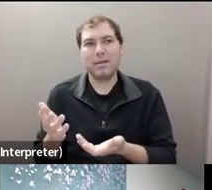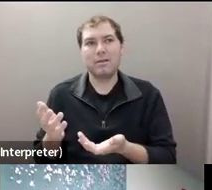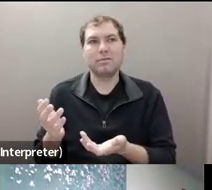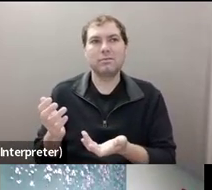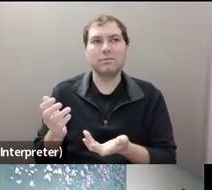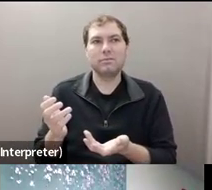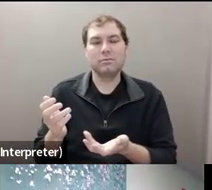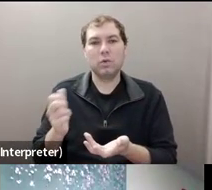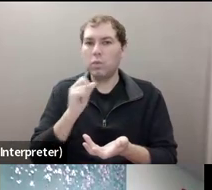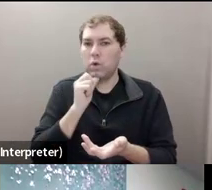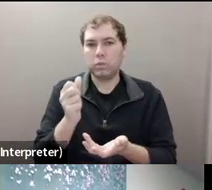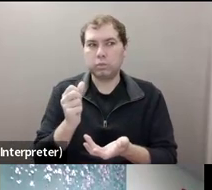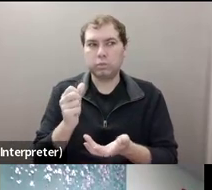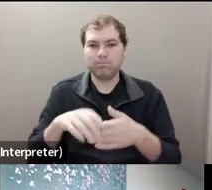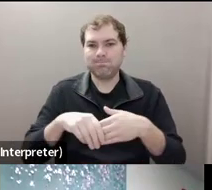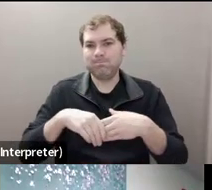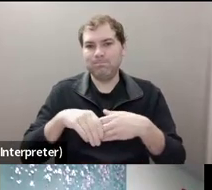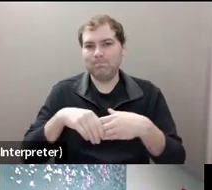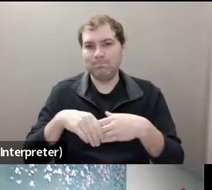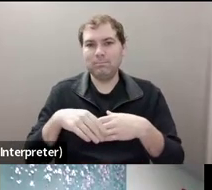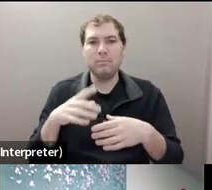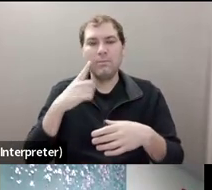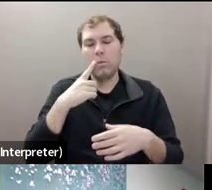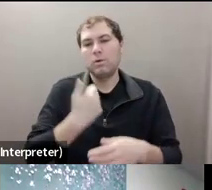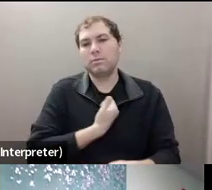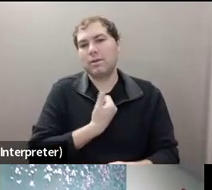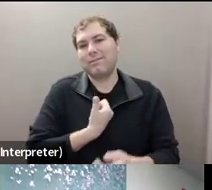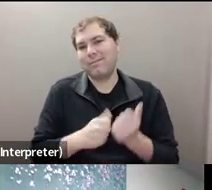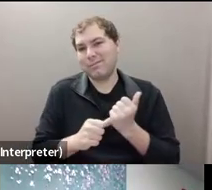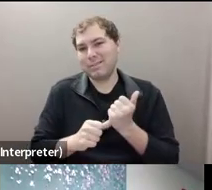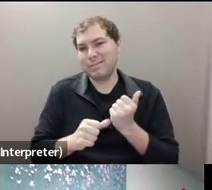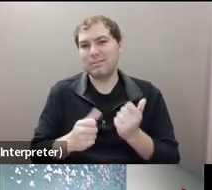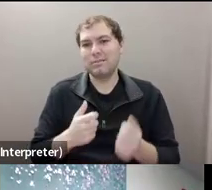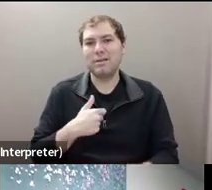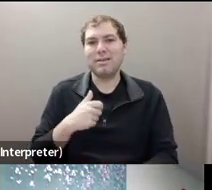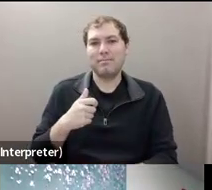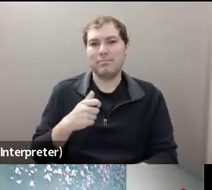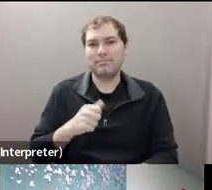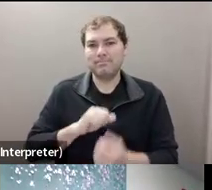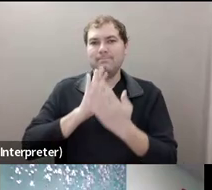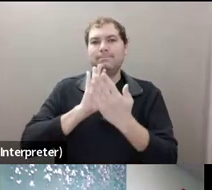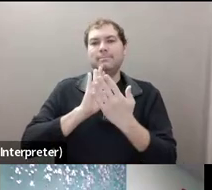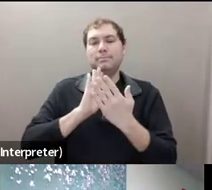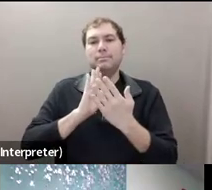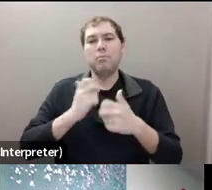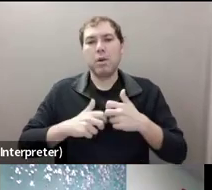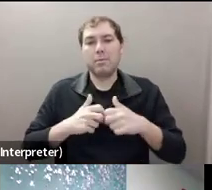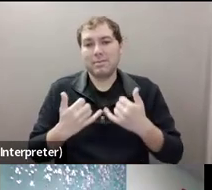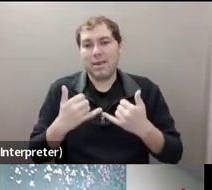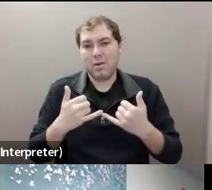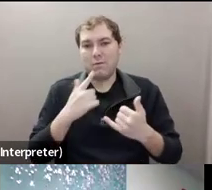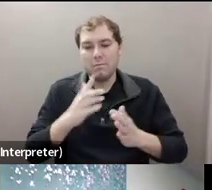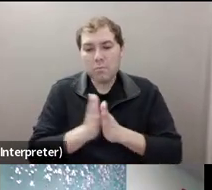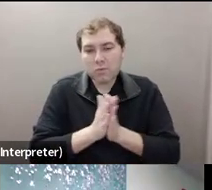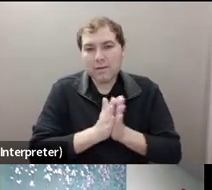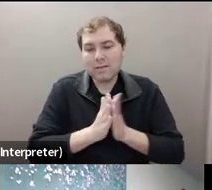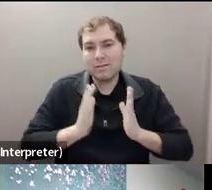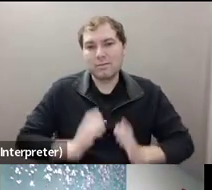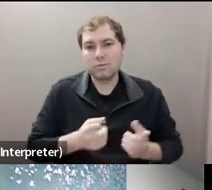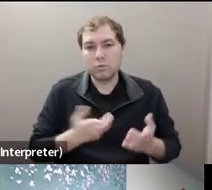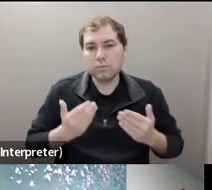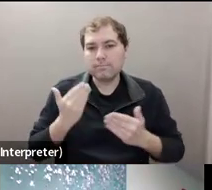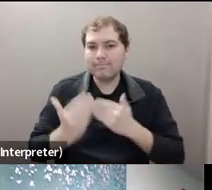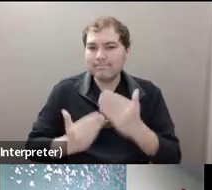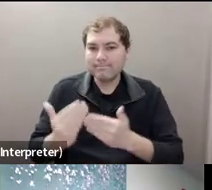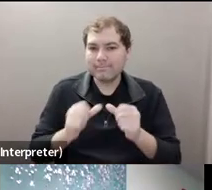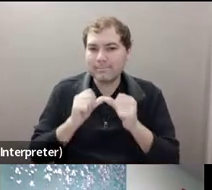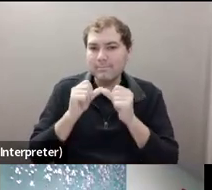Beck Levin: bend for self advocacy, I guess. And that's kind of where I'm I'm running up against issues is motivating those consumers to want to continue when